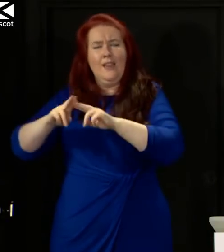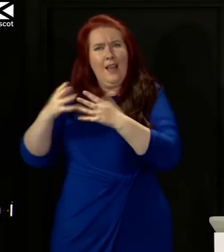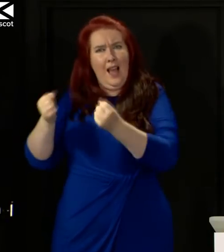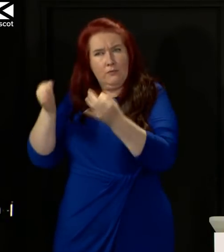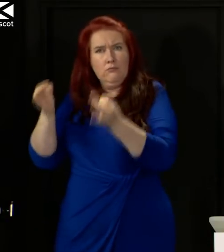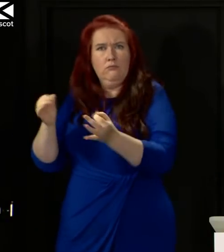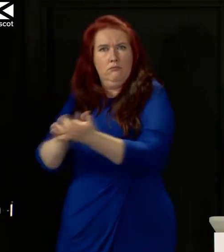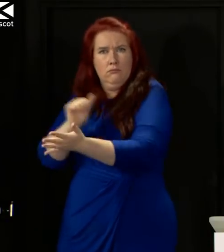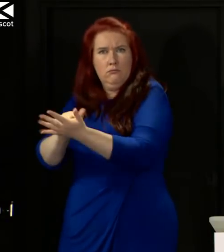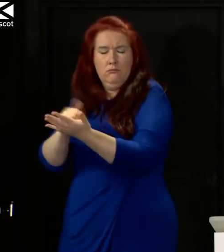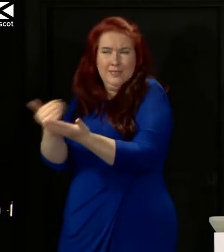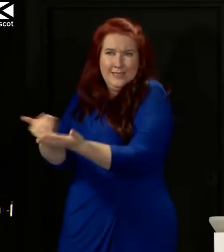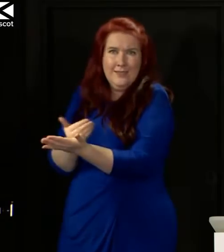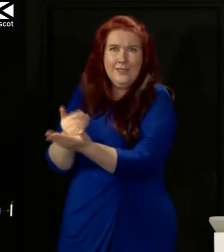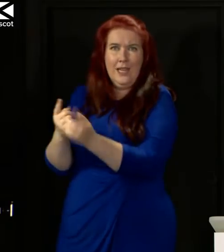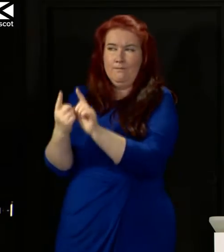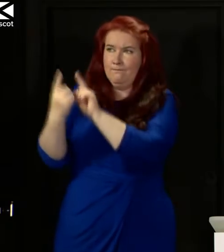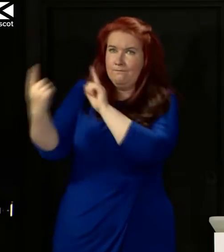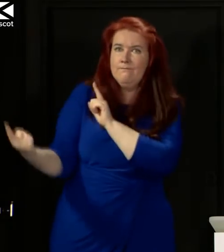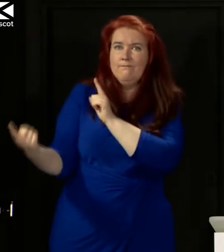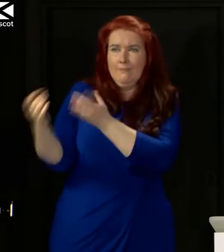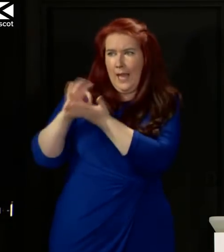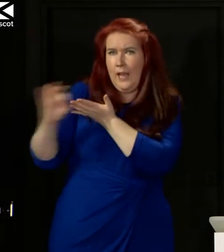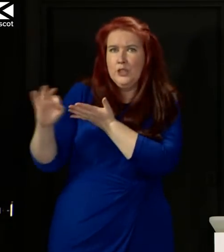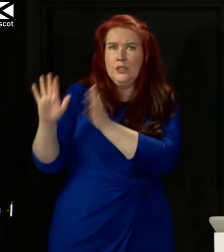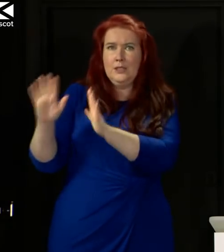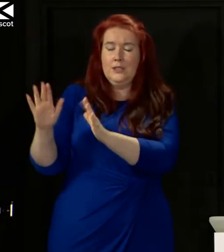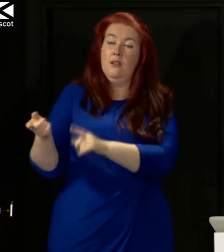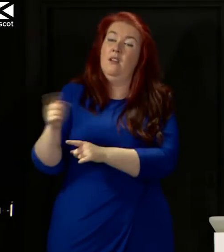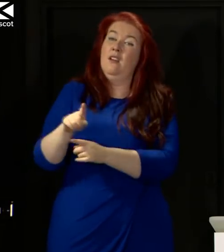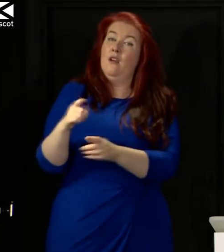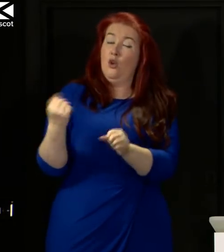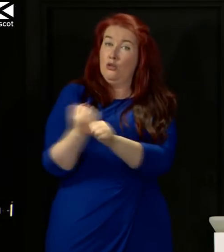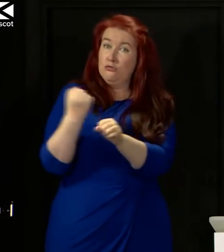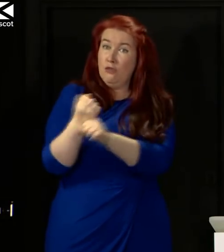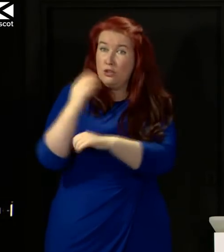distancing measures in place; so that the construction industry can continue with its